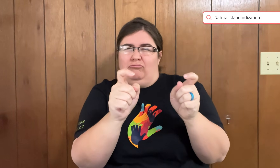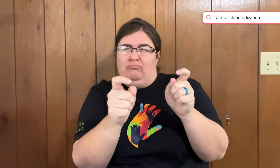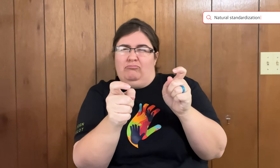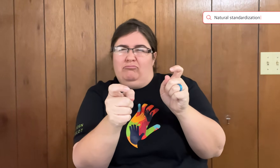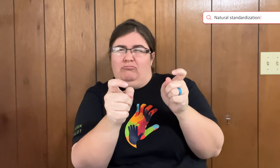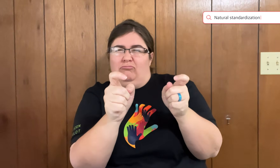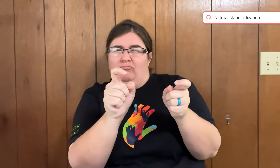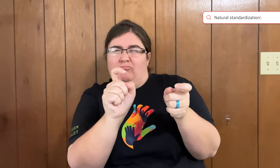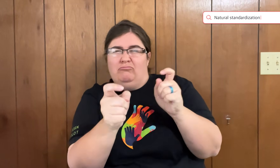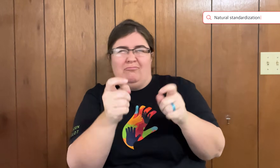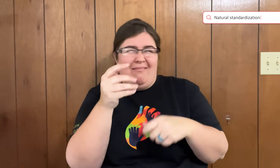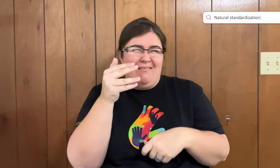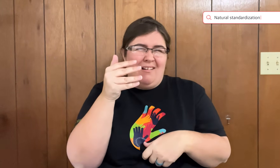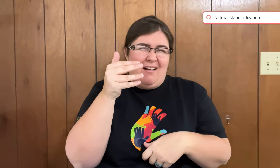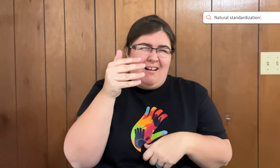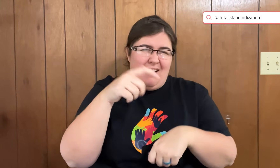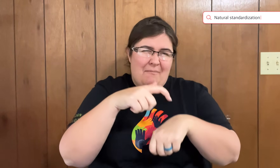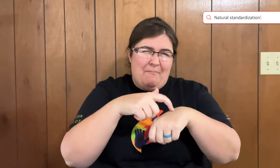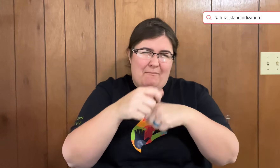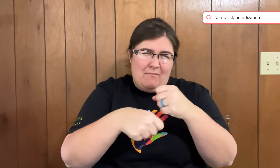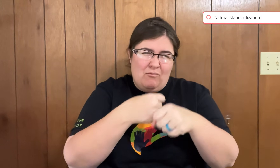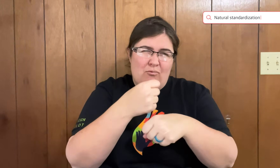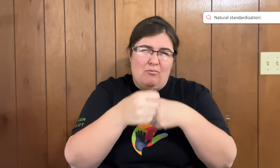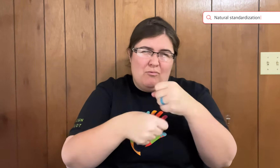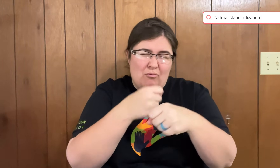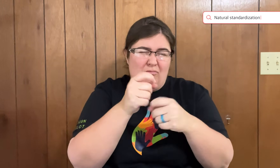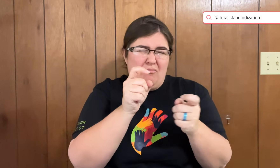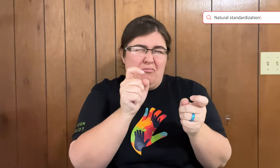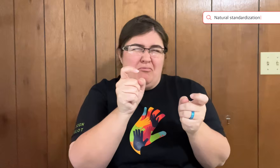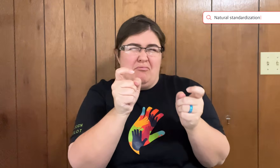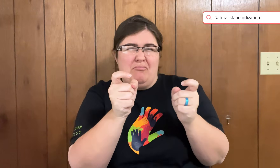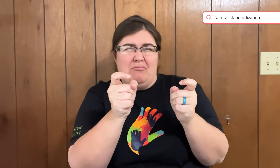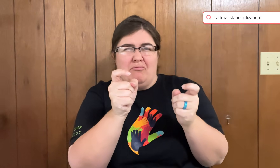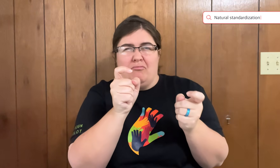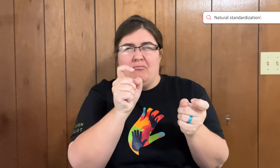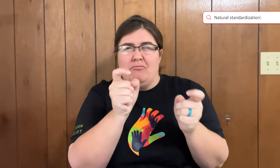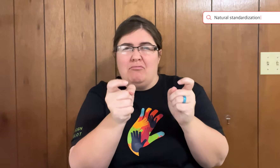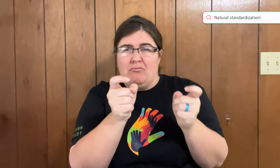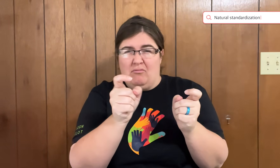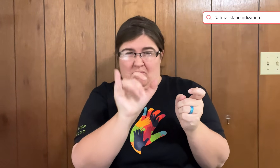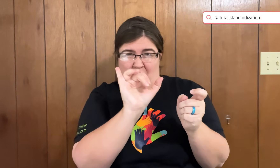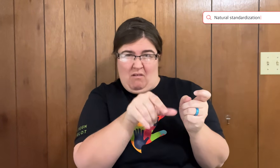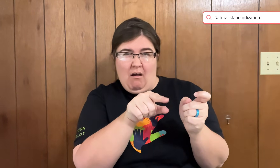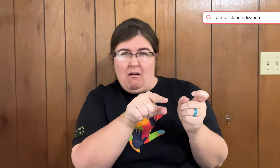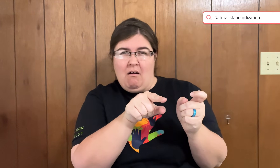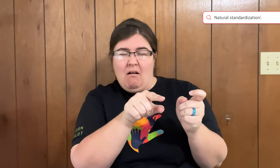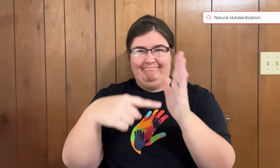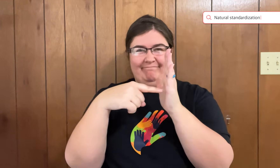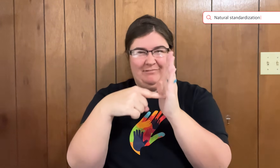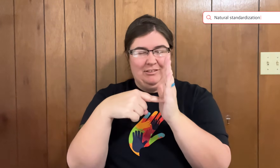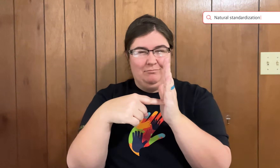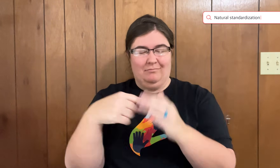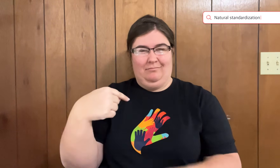adapting and changing over time, usually years. That's natural standardization.